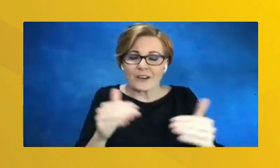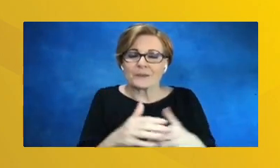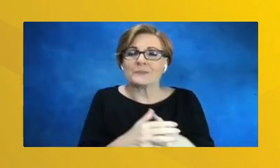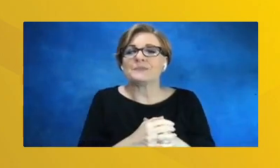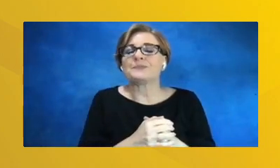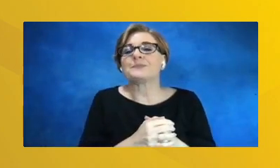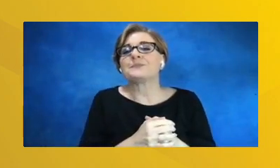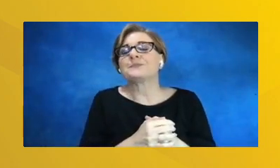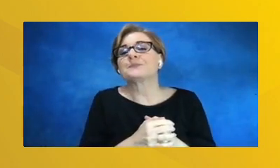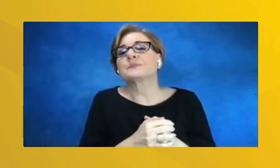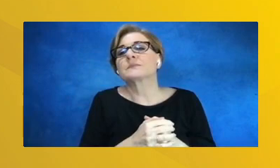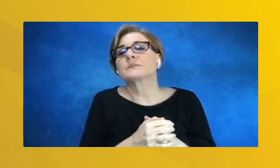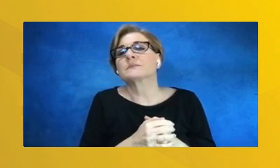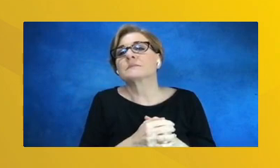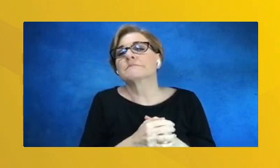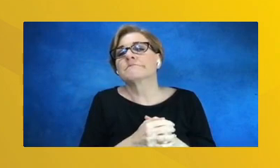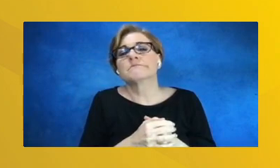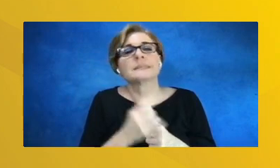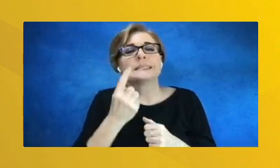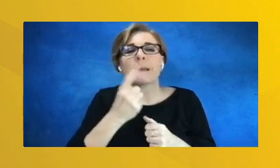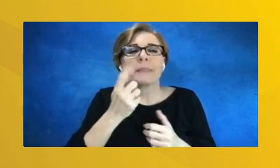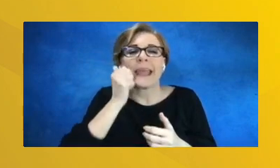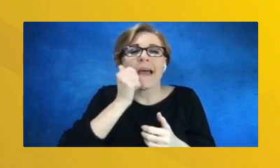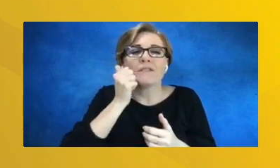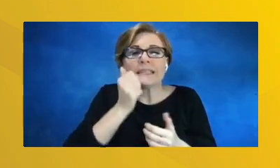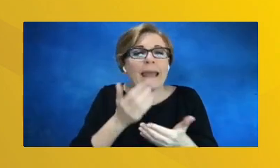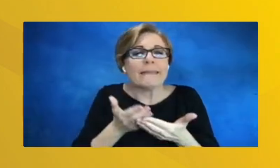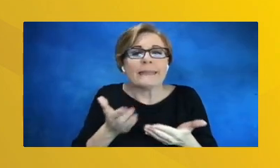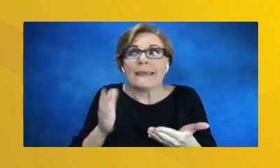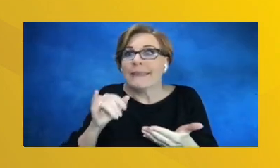An everyday object that the kids are super familiar with, and then they can really see